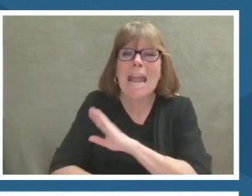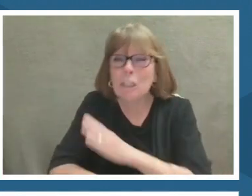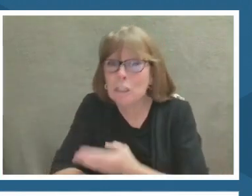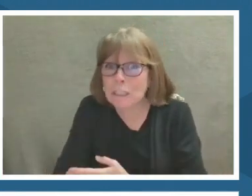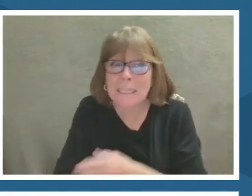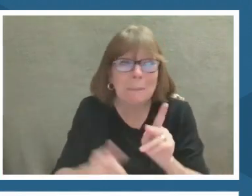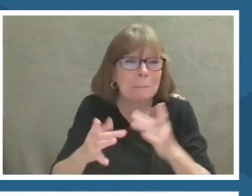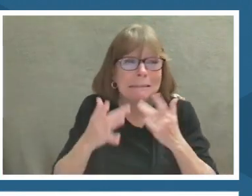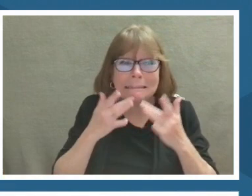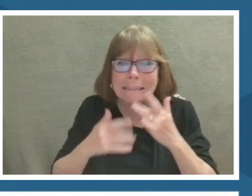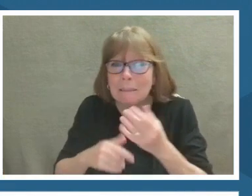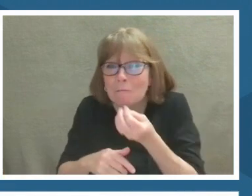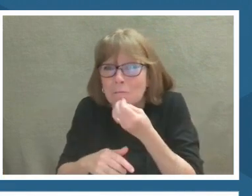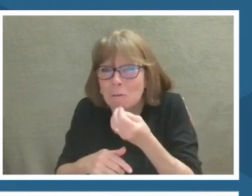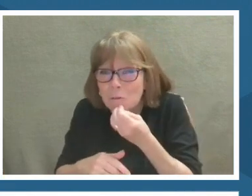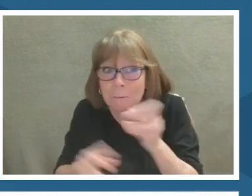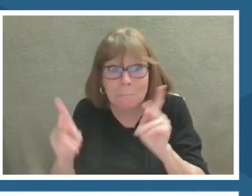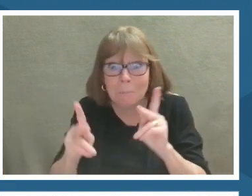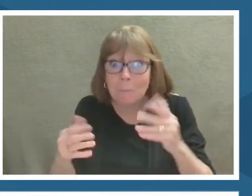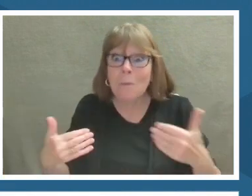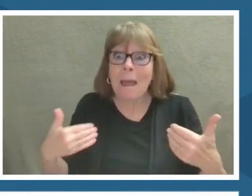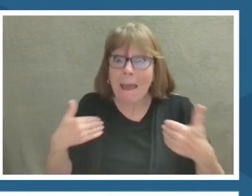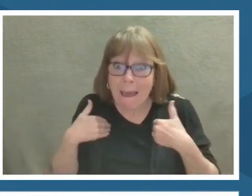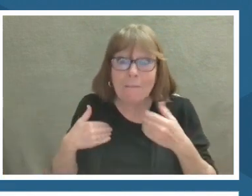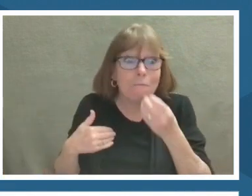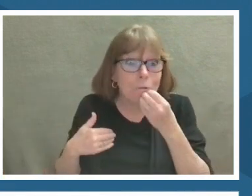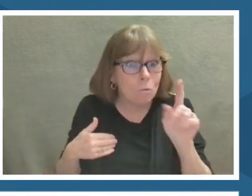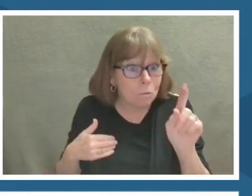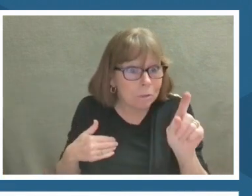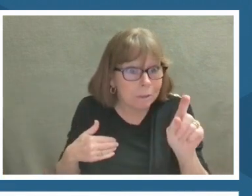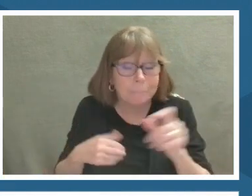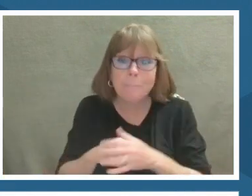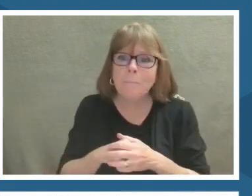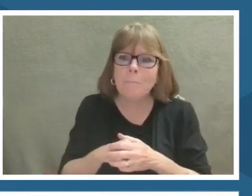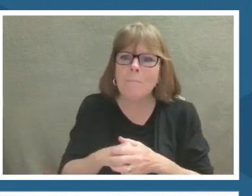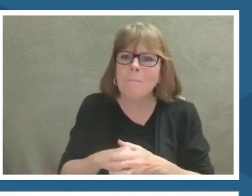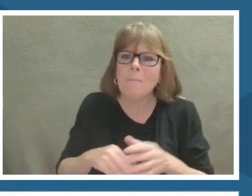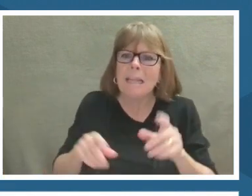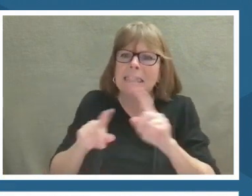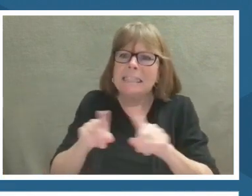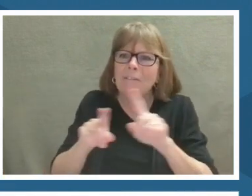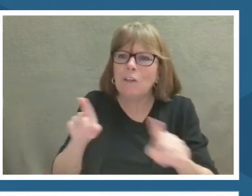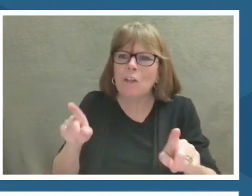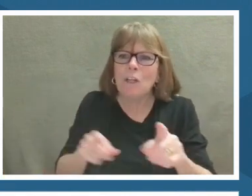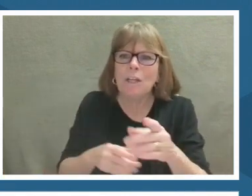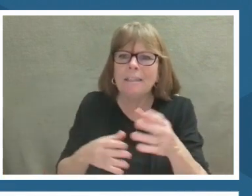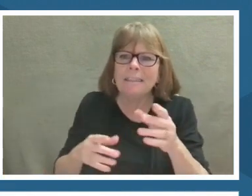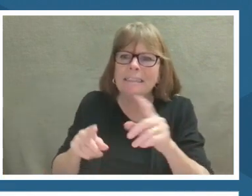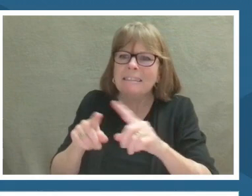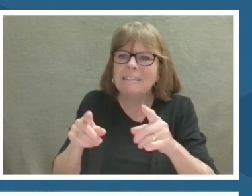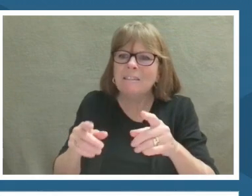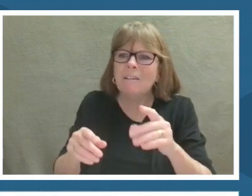people have access to food fishery depletion and deforestation